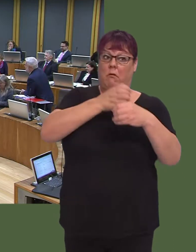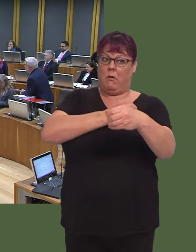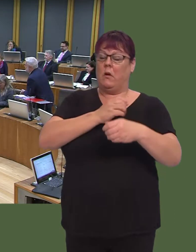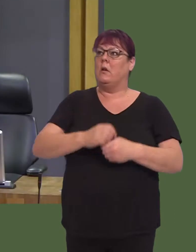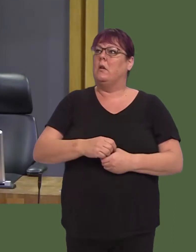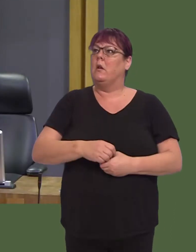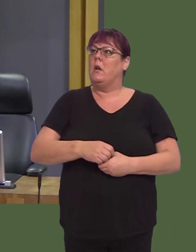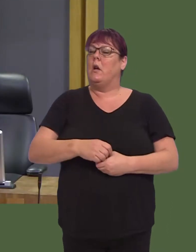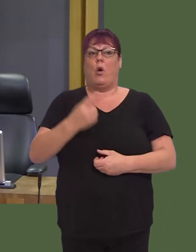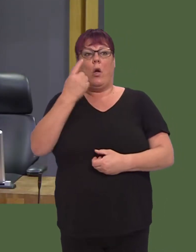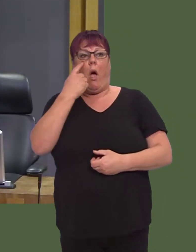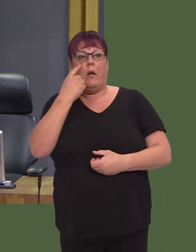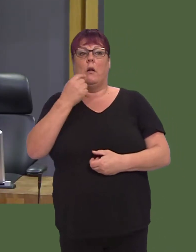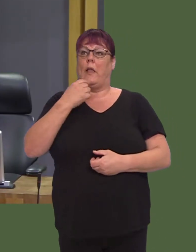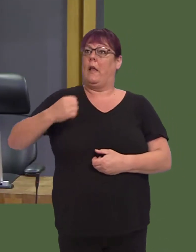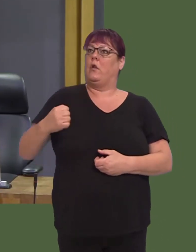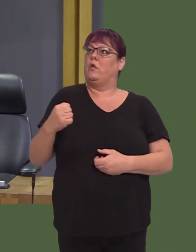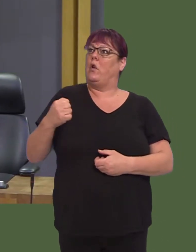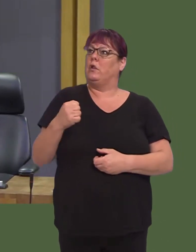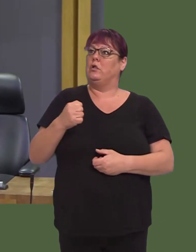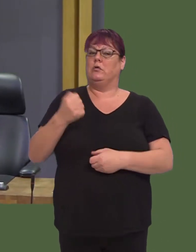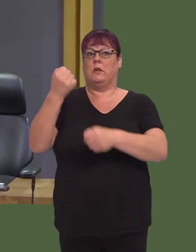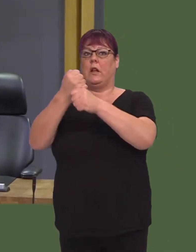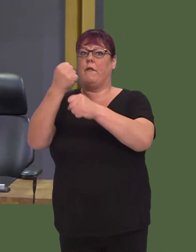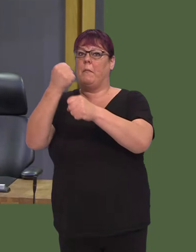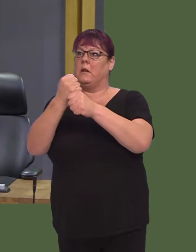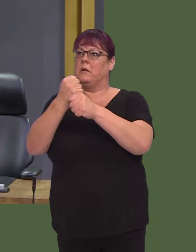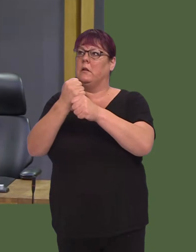stark contrast to the courage of conviction shown by the Scottish Government, caved in